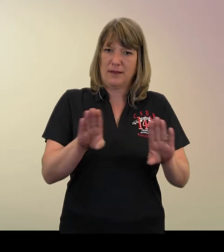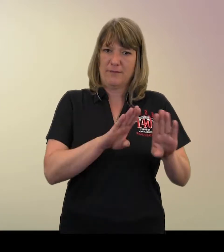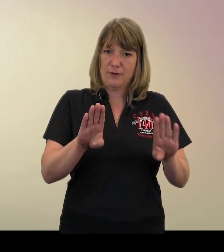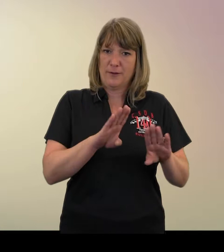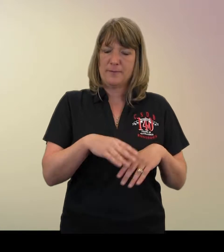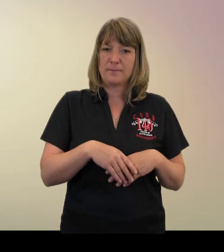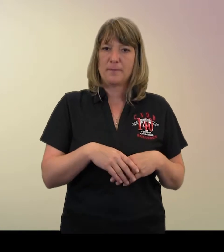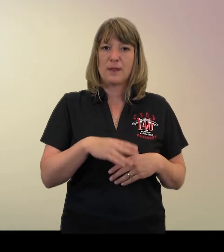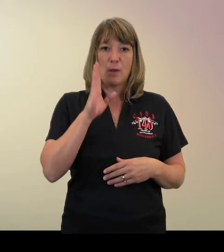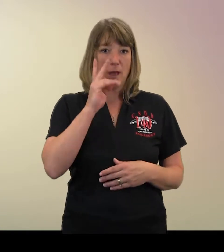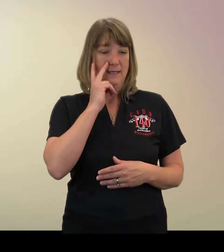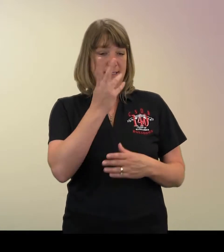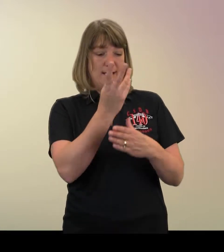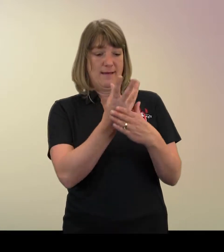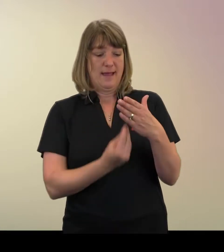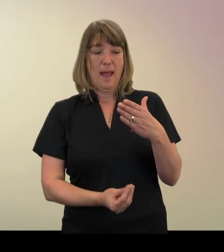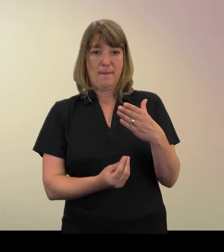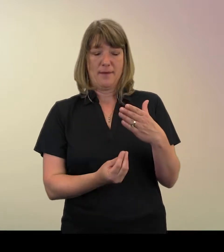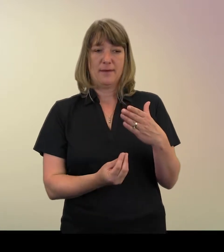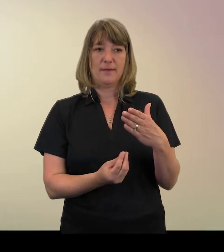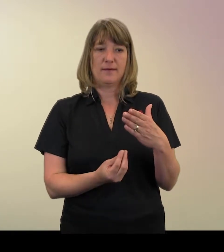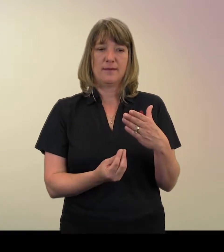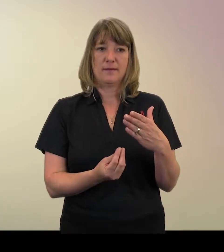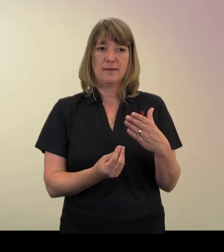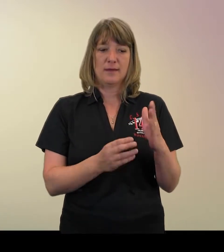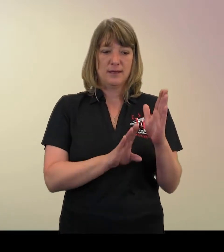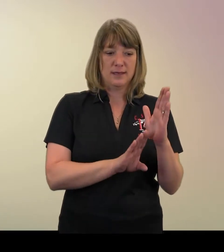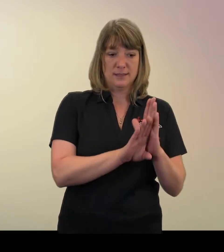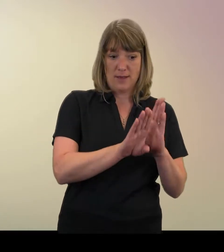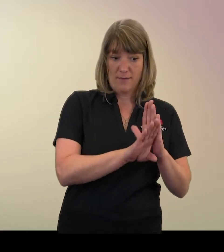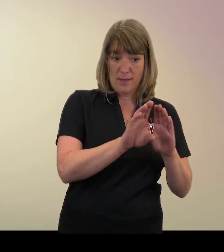You often see a gap between their developmental